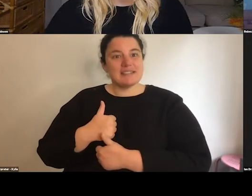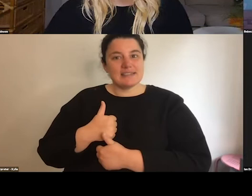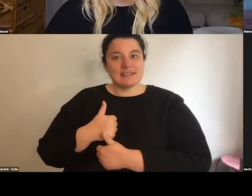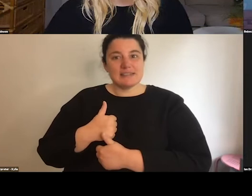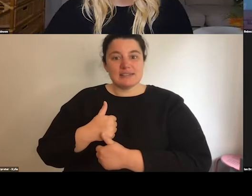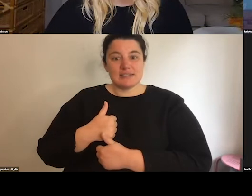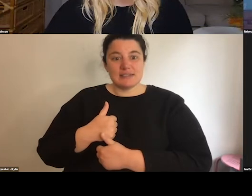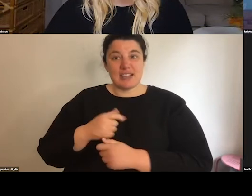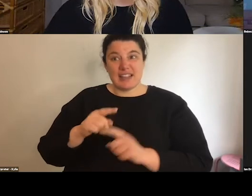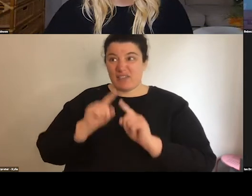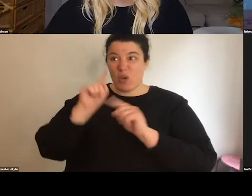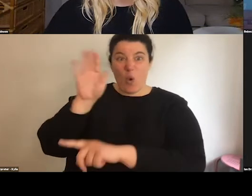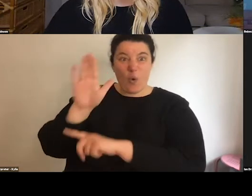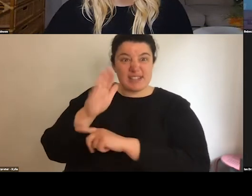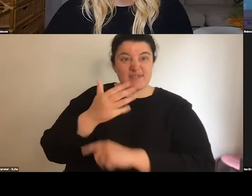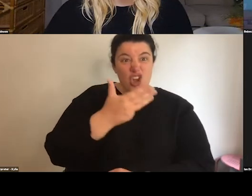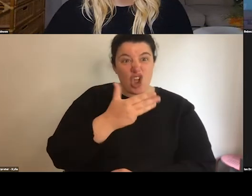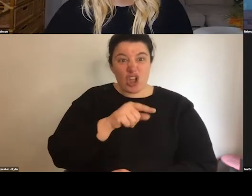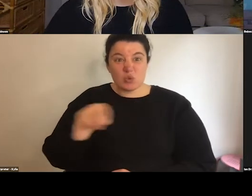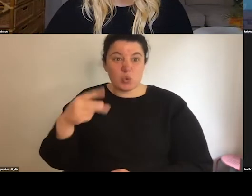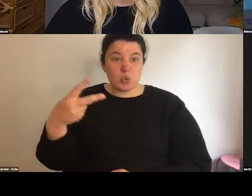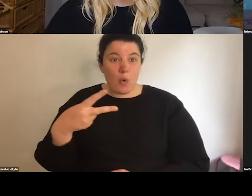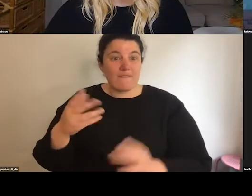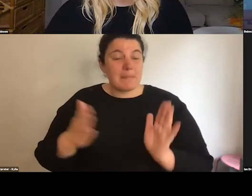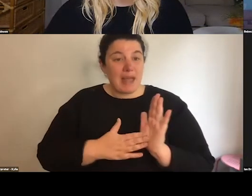deployments in the Middle East, was weights,